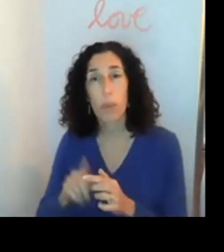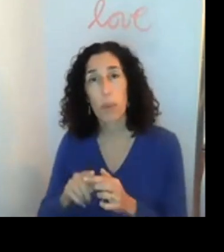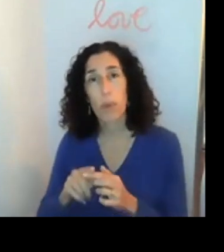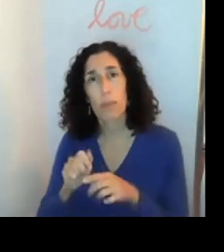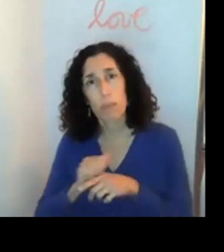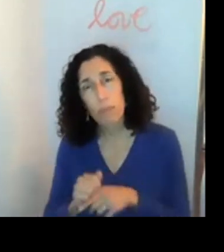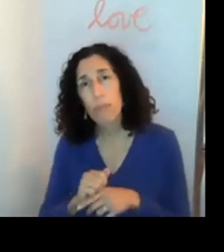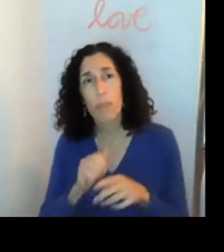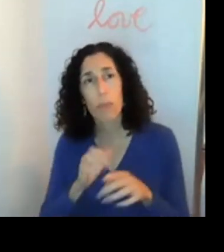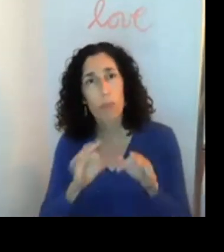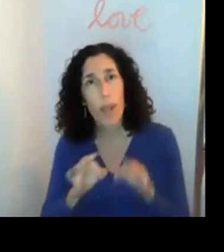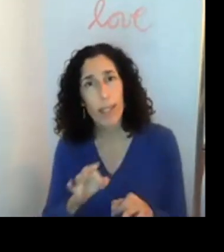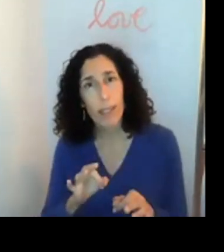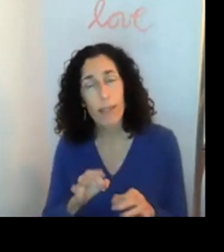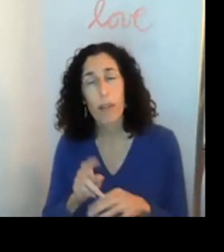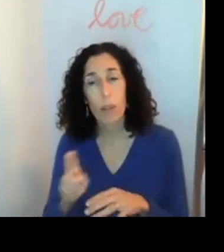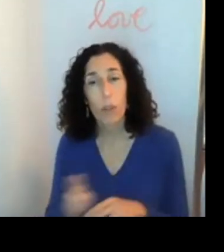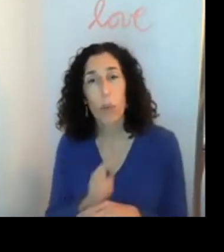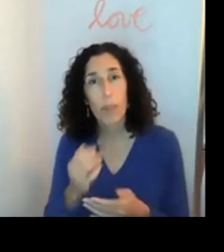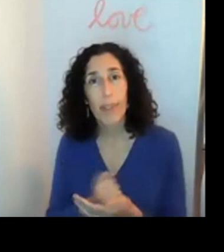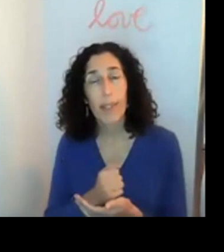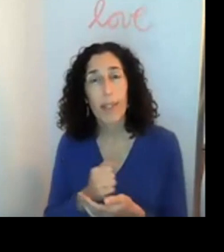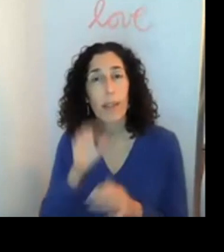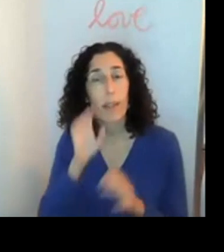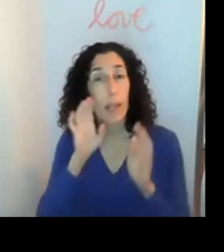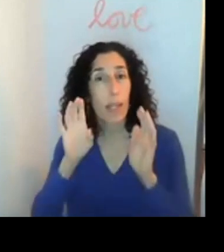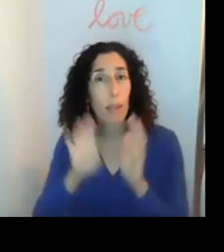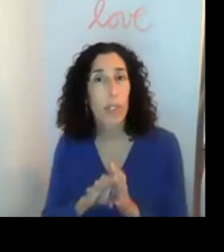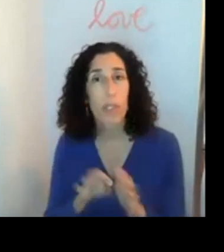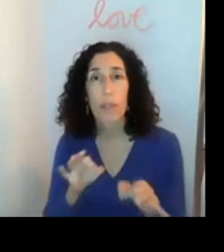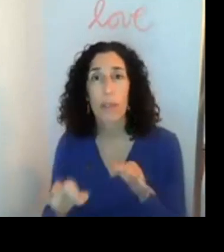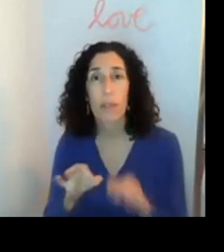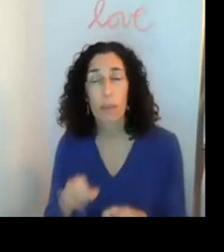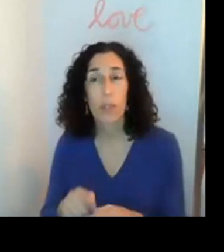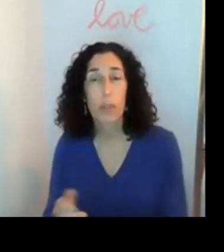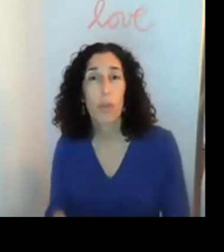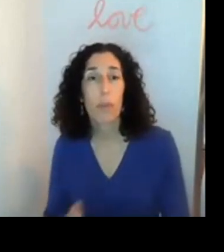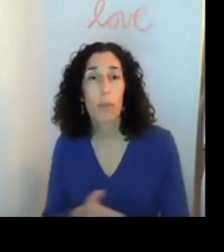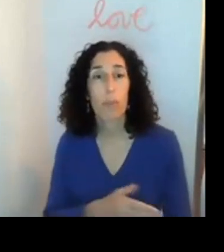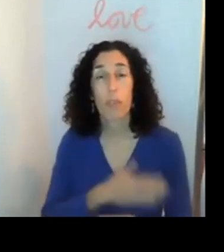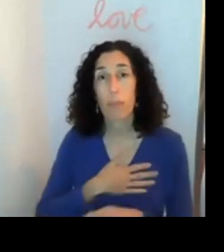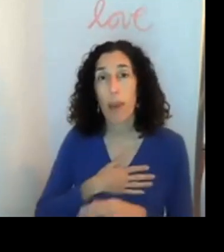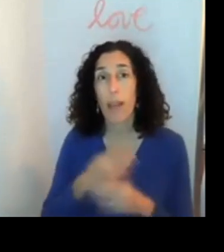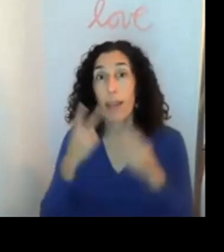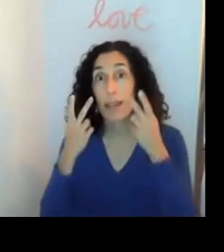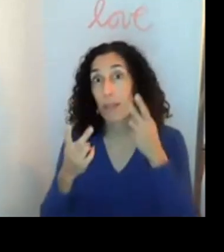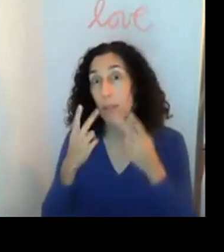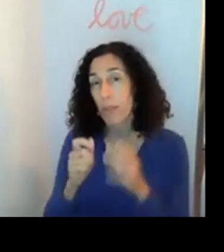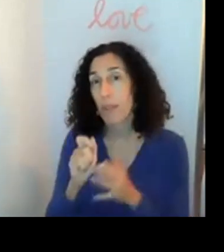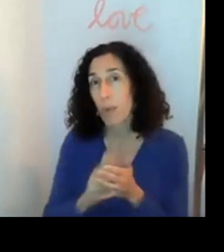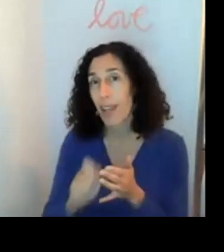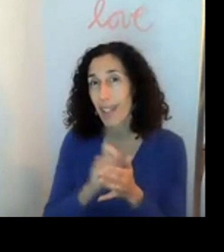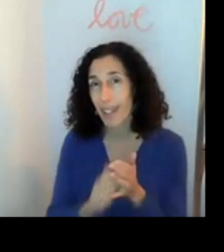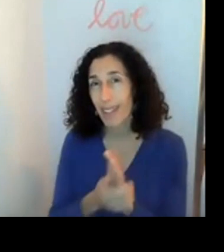in some way but like in a way that is ‑‑ what to say? Like, you know, like ‑‑